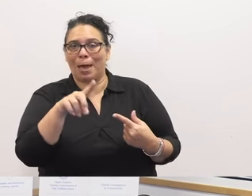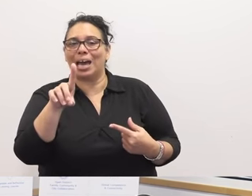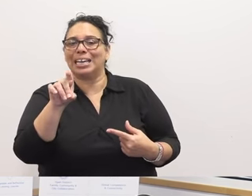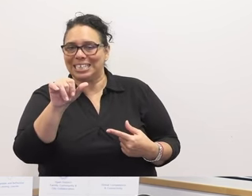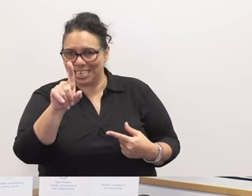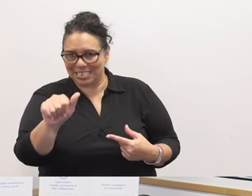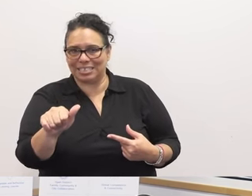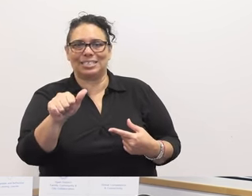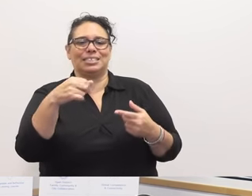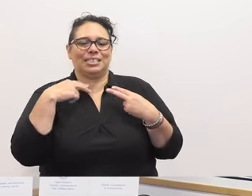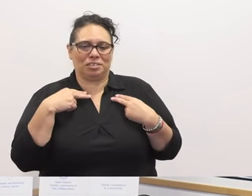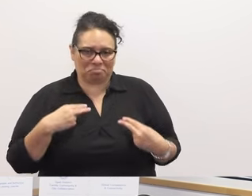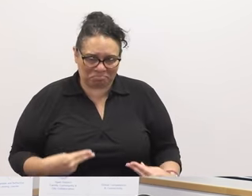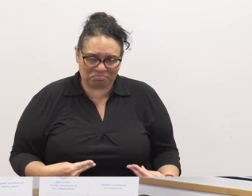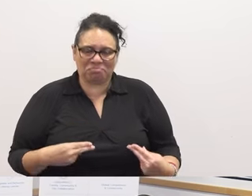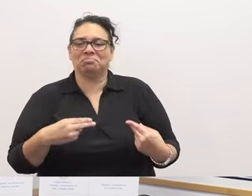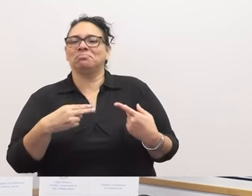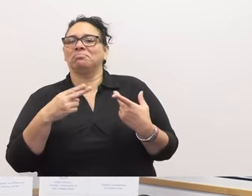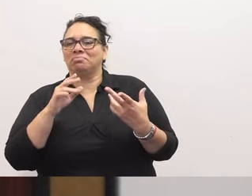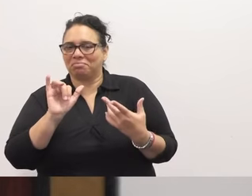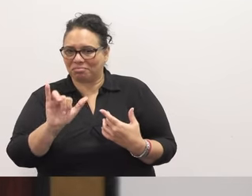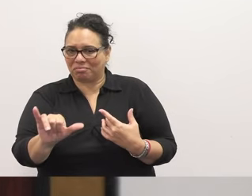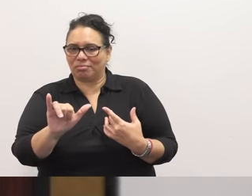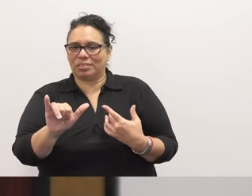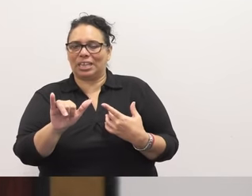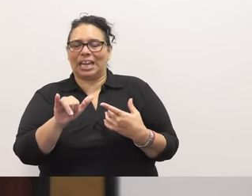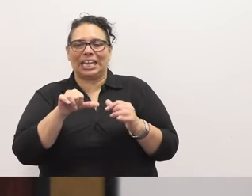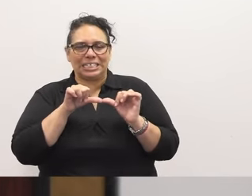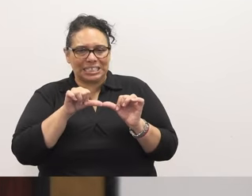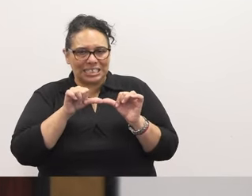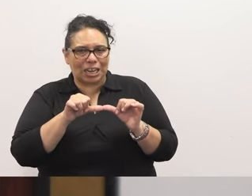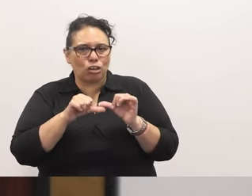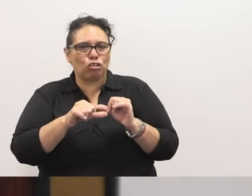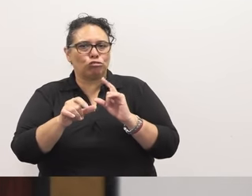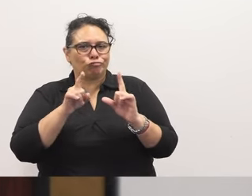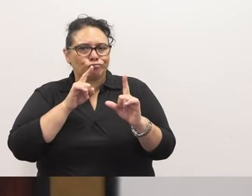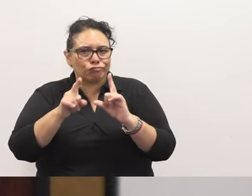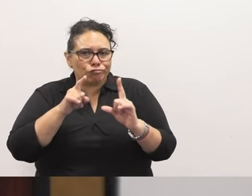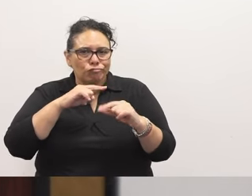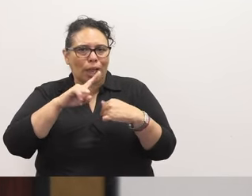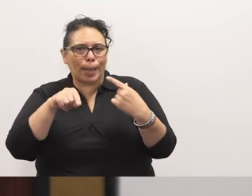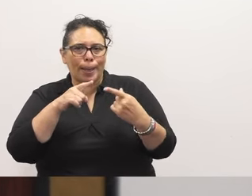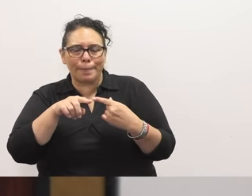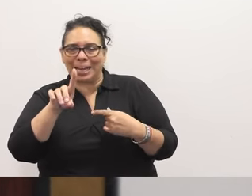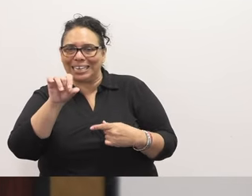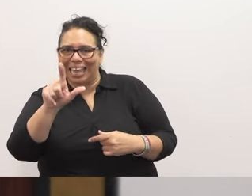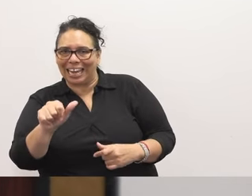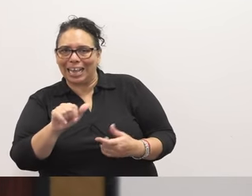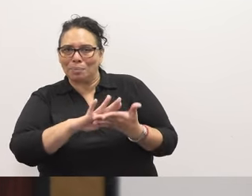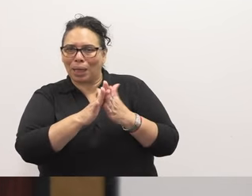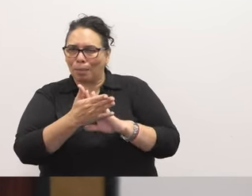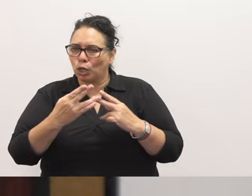and continuing this dialogue around data. And Dr. Benitez at an up at an upcoming board update,